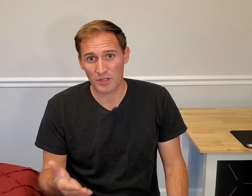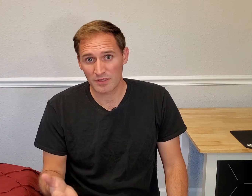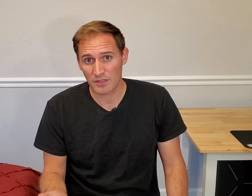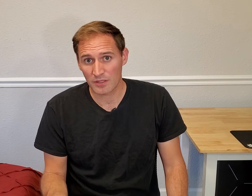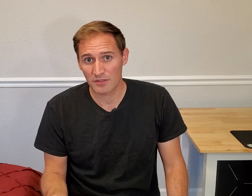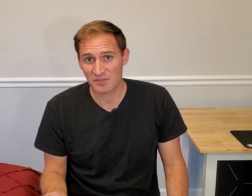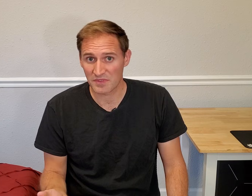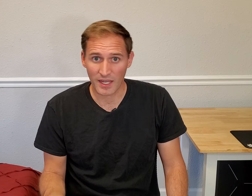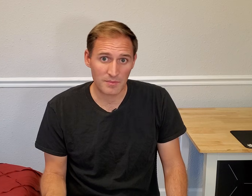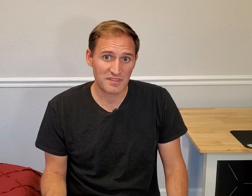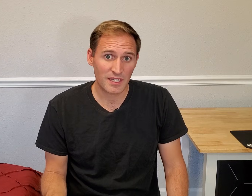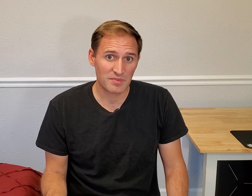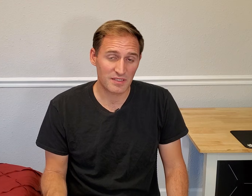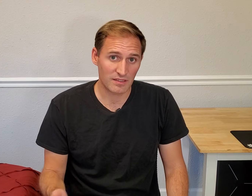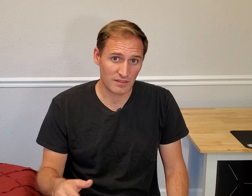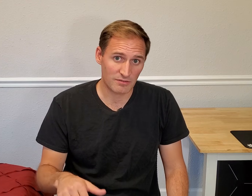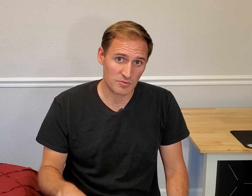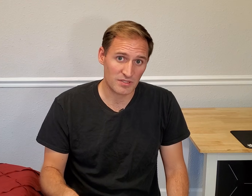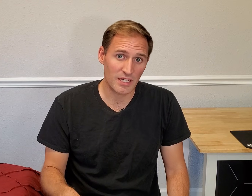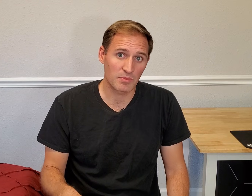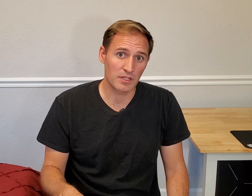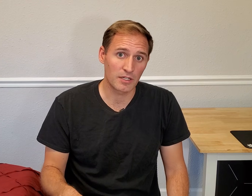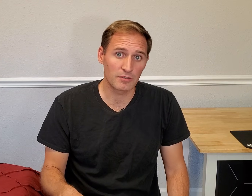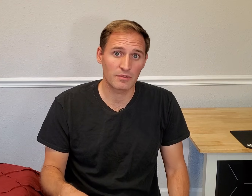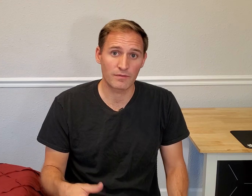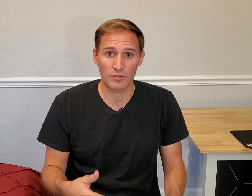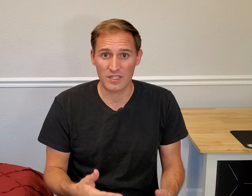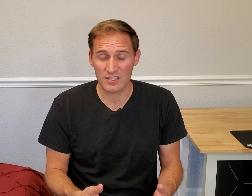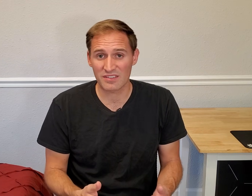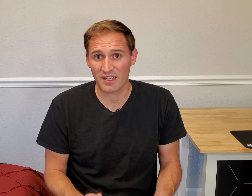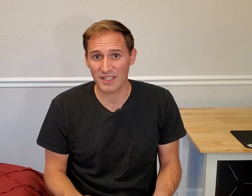going to include some time stamps in the description down below for each sign